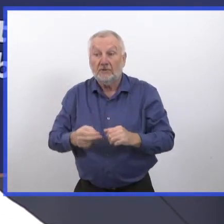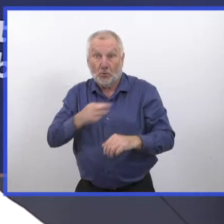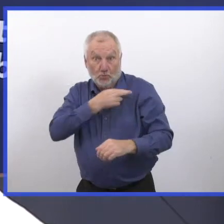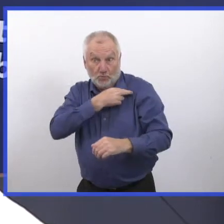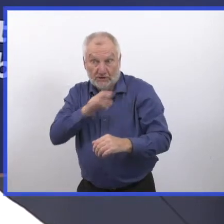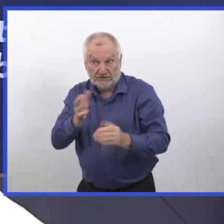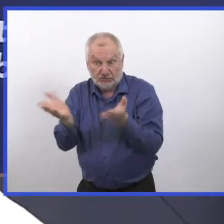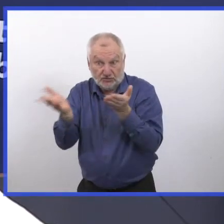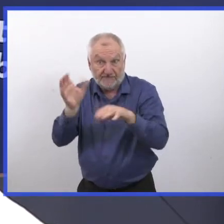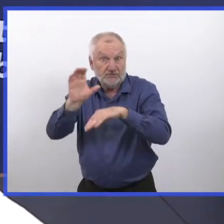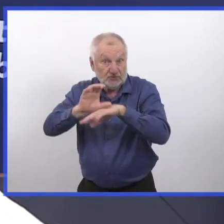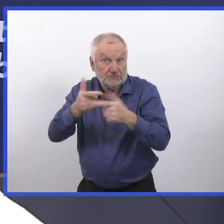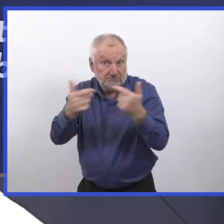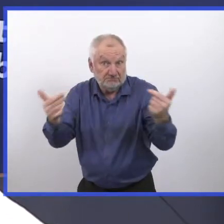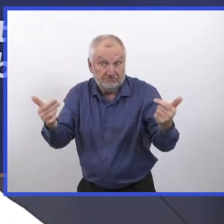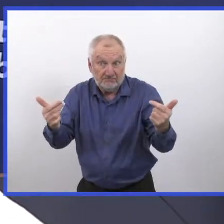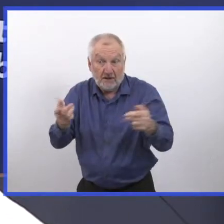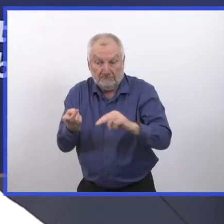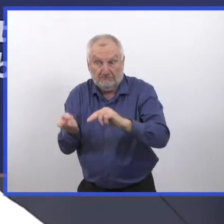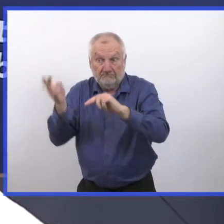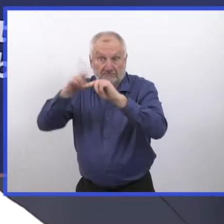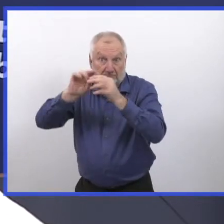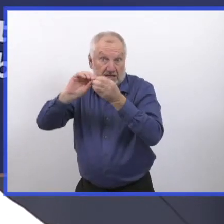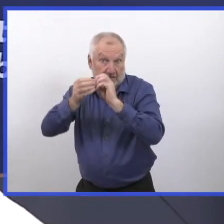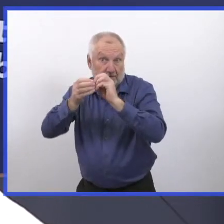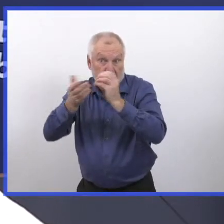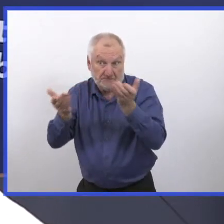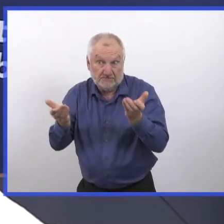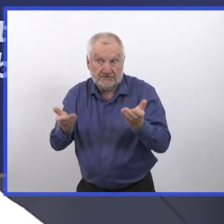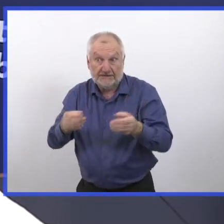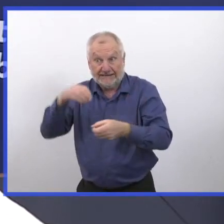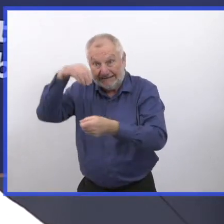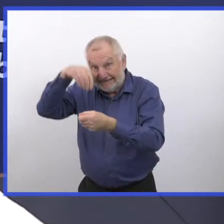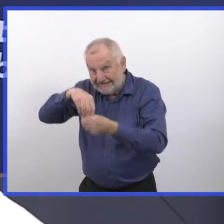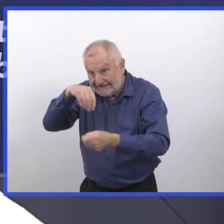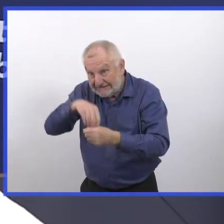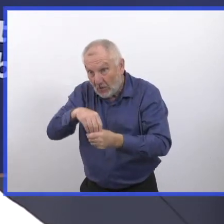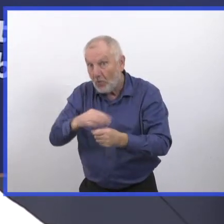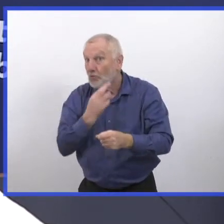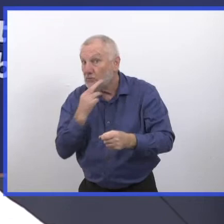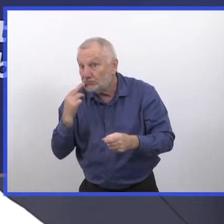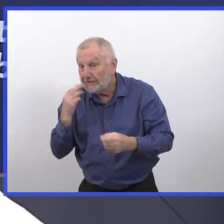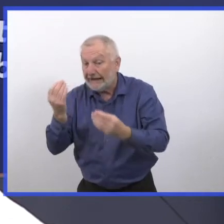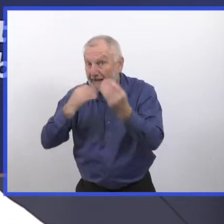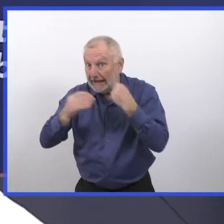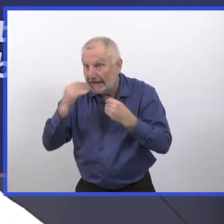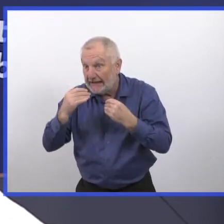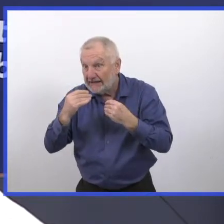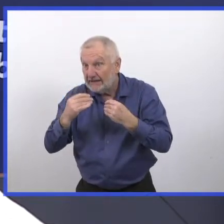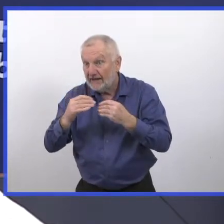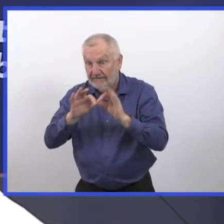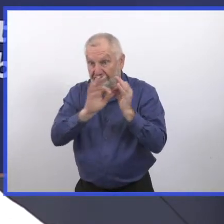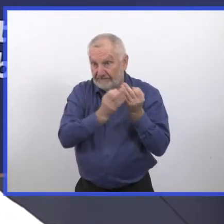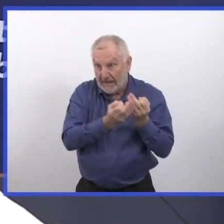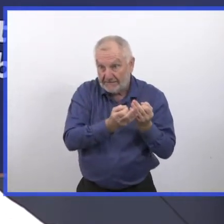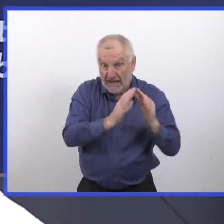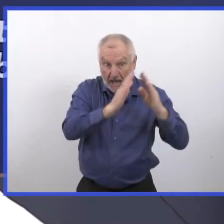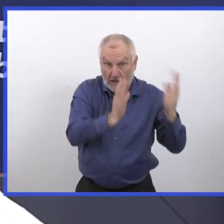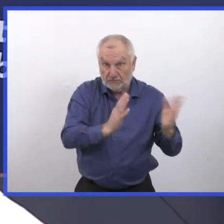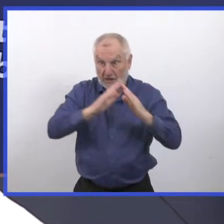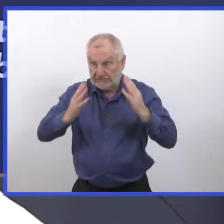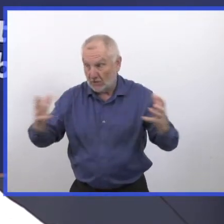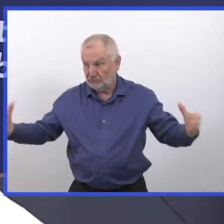Covid particularly has an affinity, meaning it likes certain parts of the body, especially ones in the respiratory system and cardiovascular system.